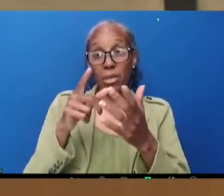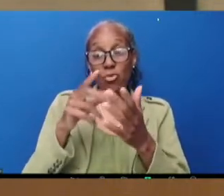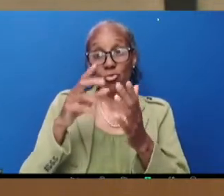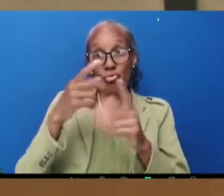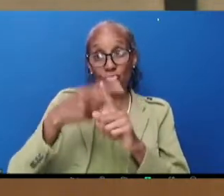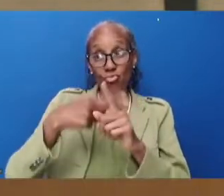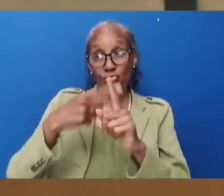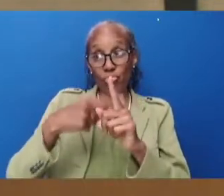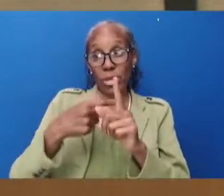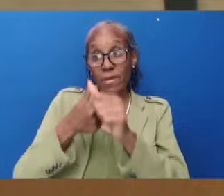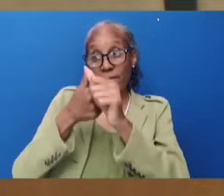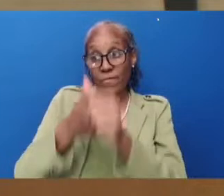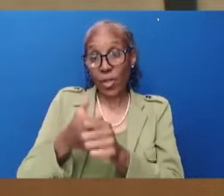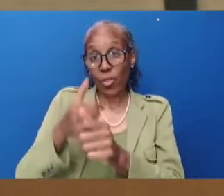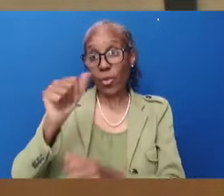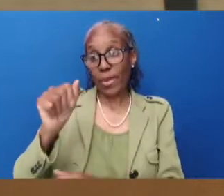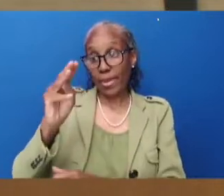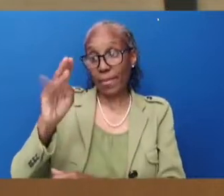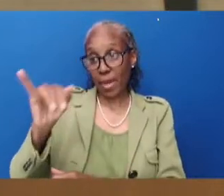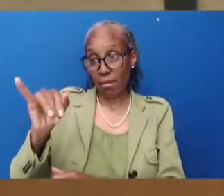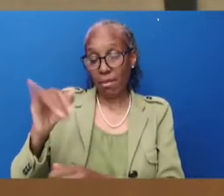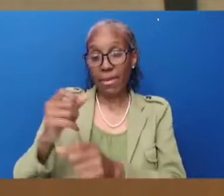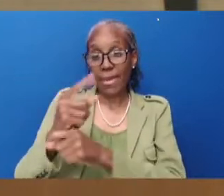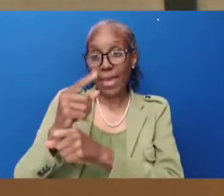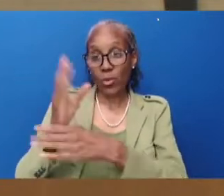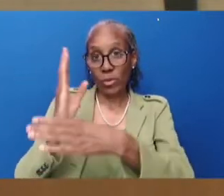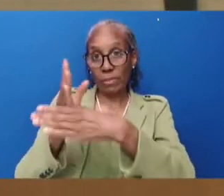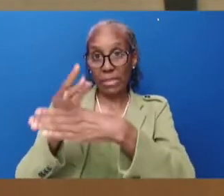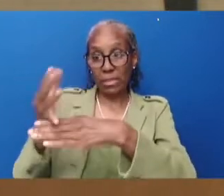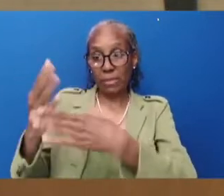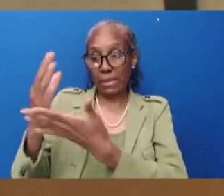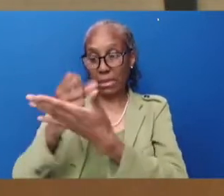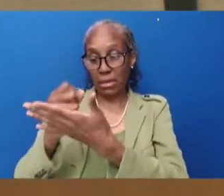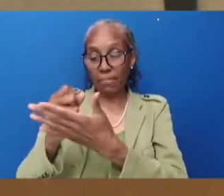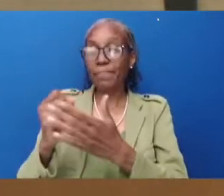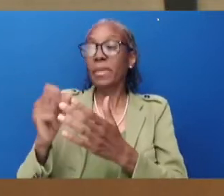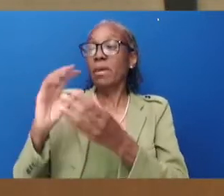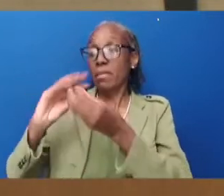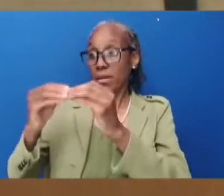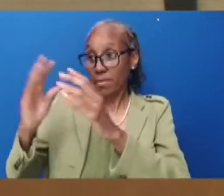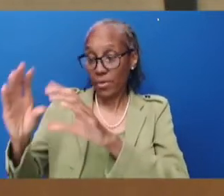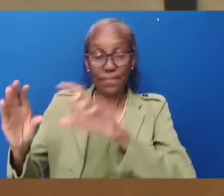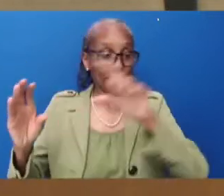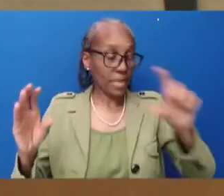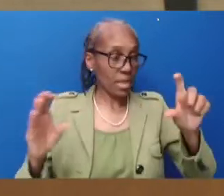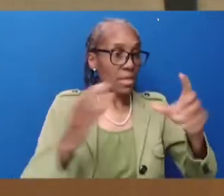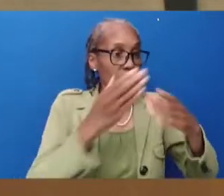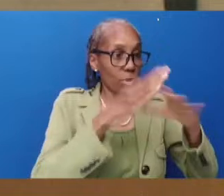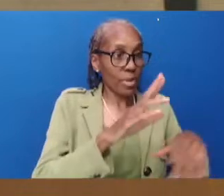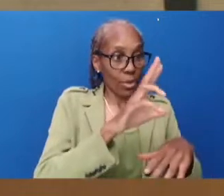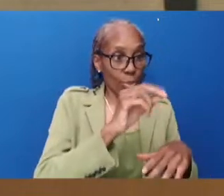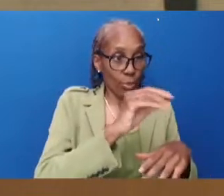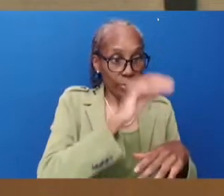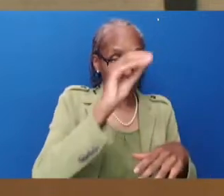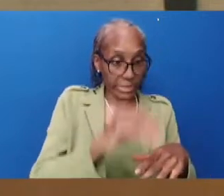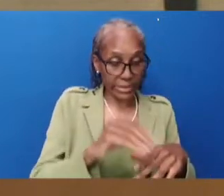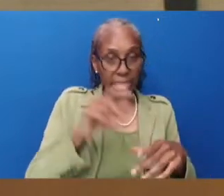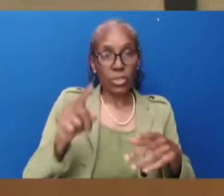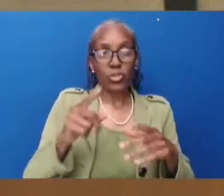INCOME, THEY'LL TAKE WHAT YOUR ANNUAL SALARY IS AND THEY WILL TAKE THAT MONTHLY AMOUNT AND